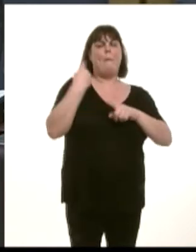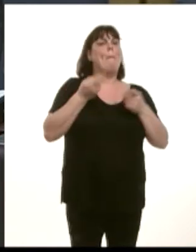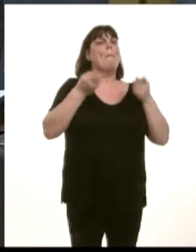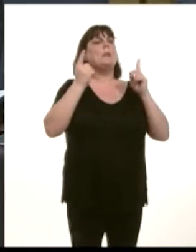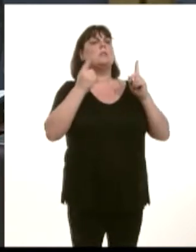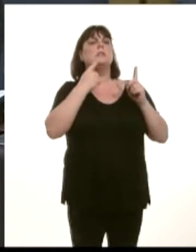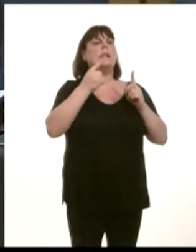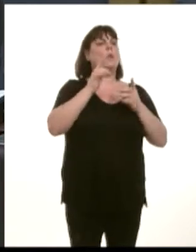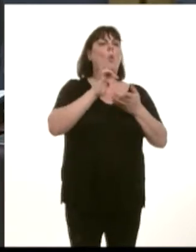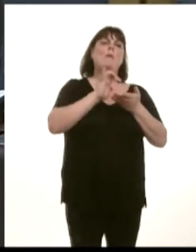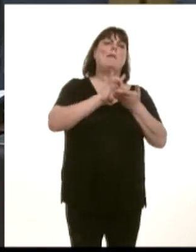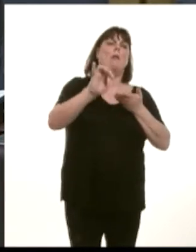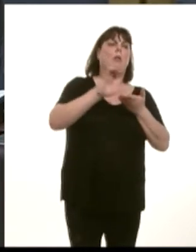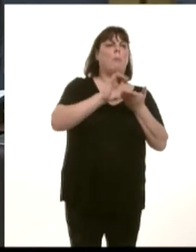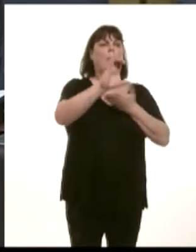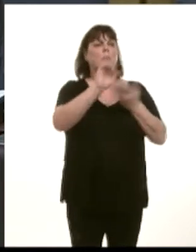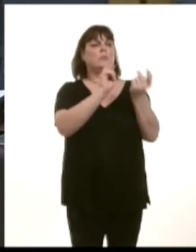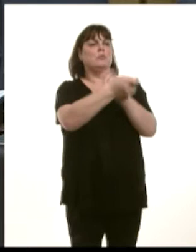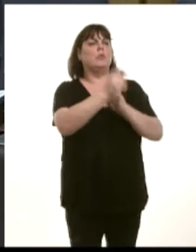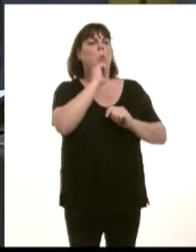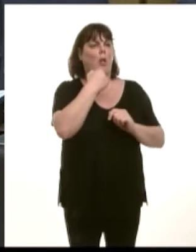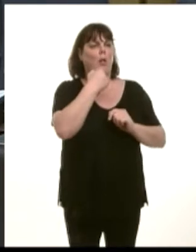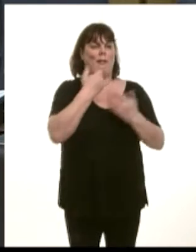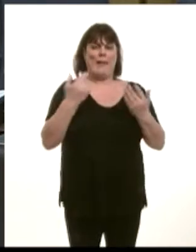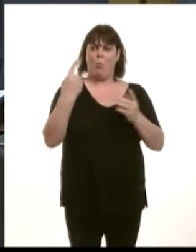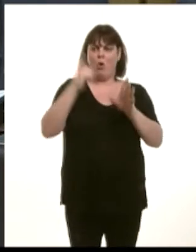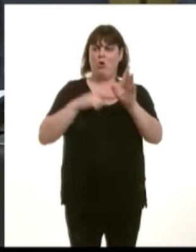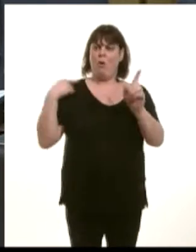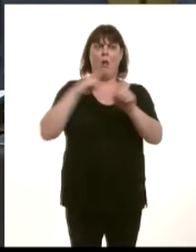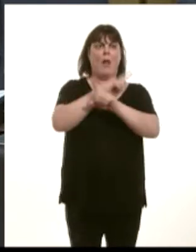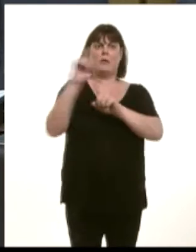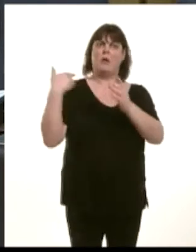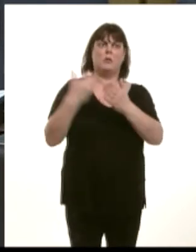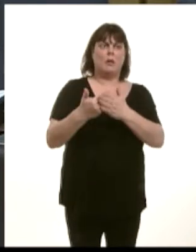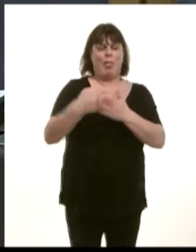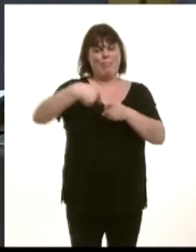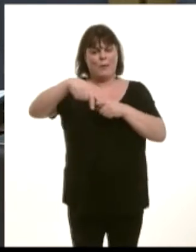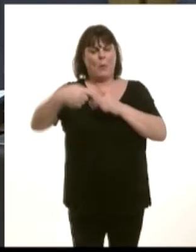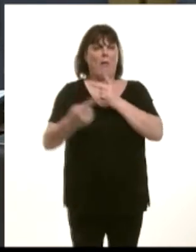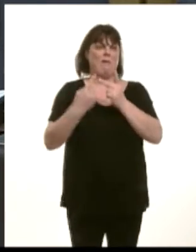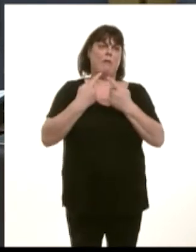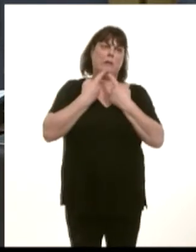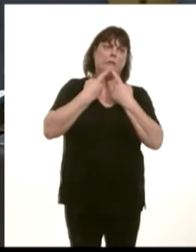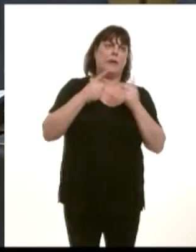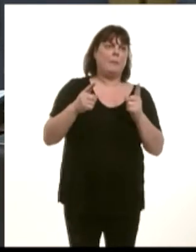A year later, we have this week received a statement from the current Minister saying